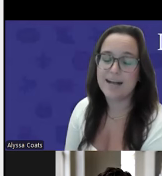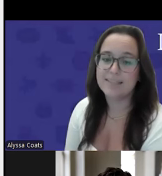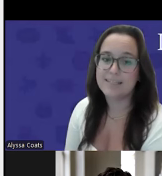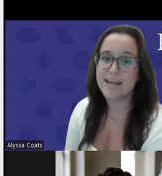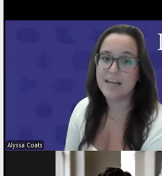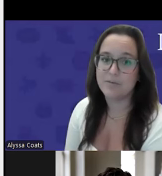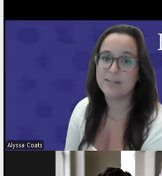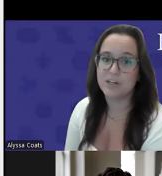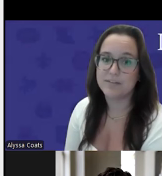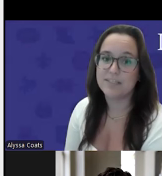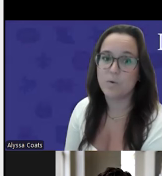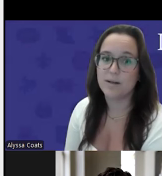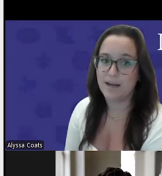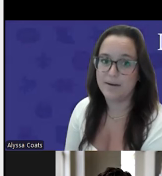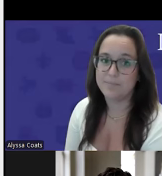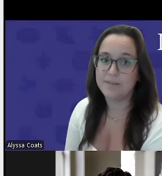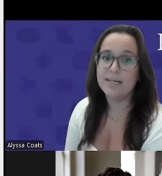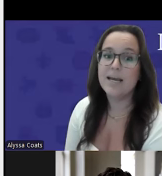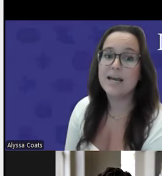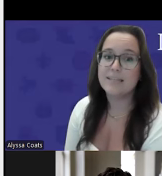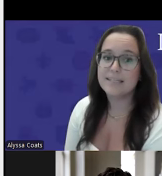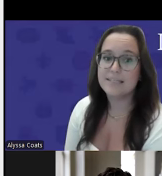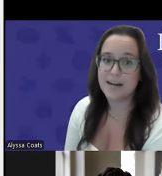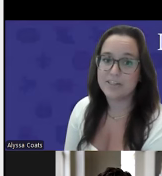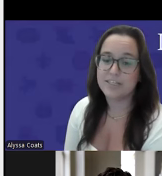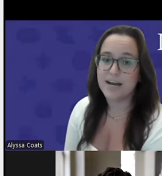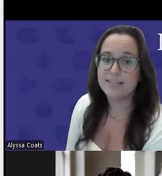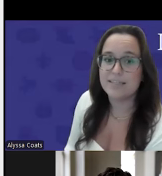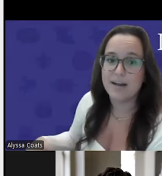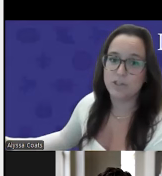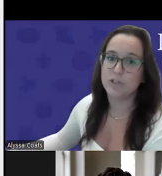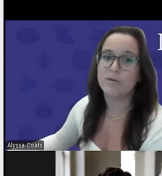access state government services online. These standards are tied to title two of